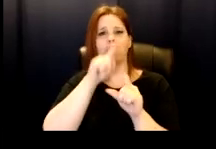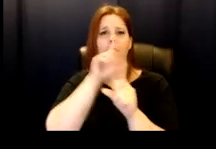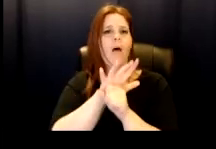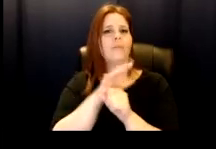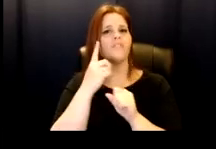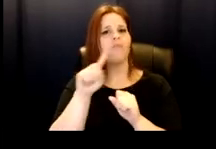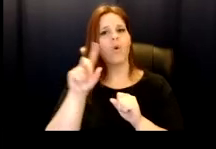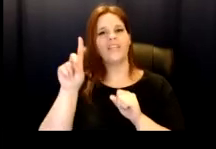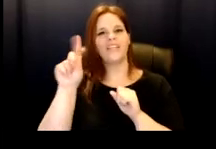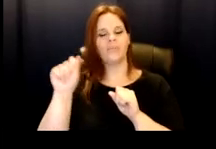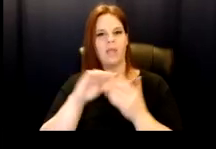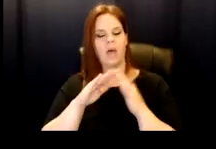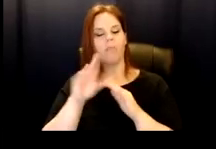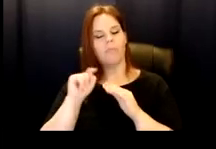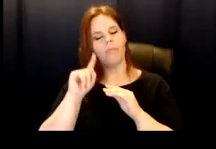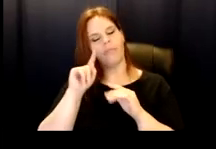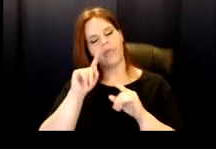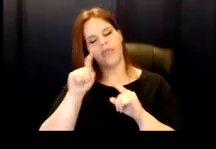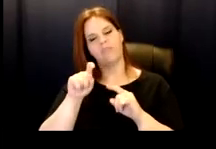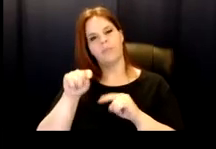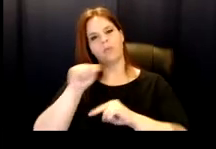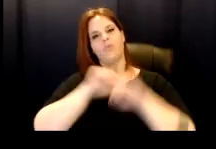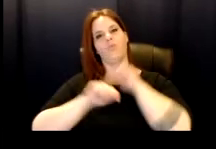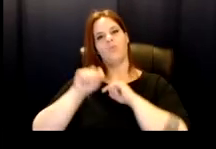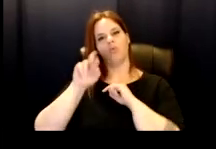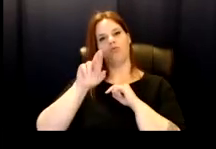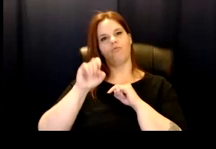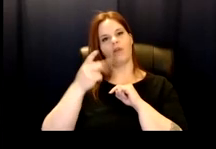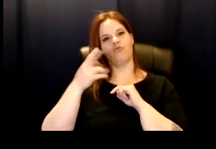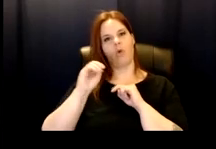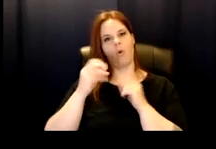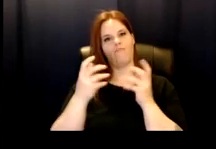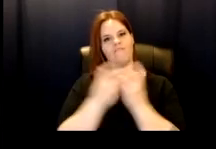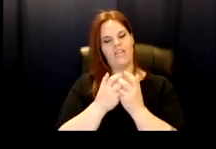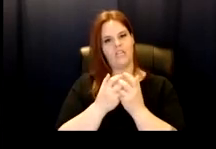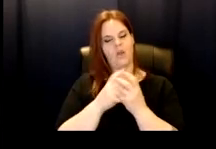retrofitted as soon as they hit the market. With Start Access we are specifically focusing